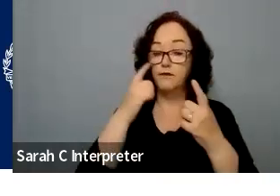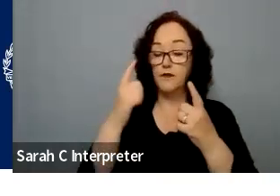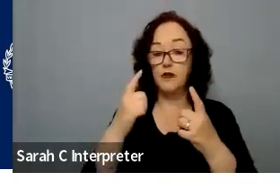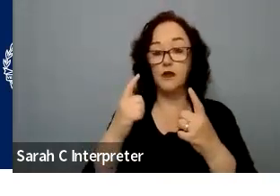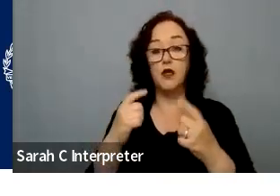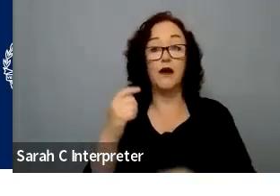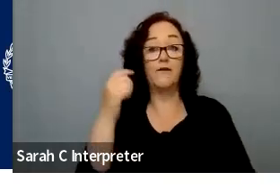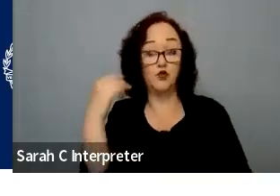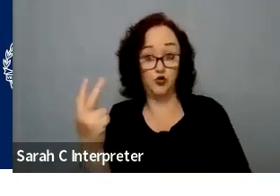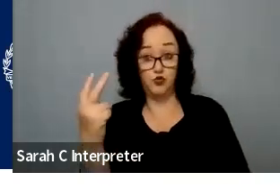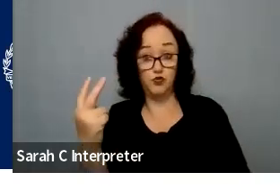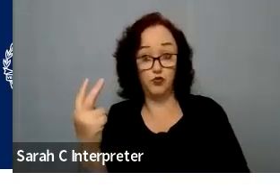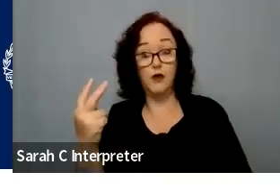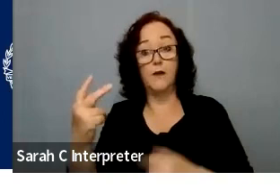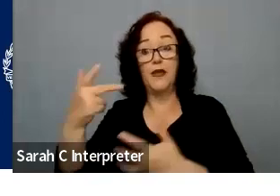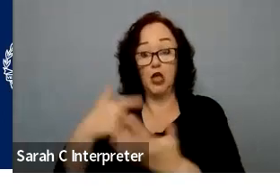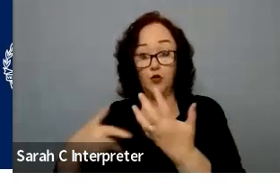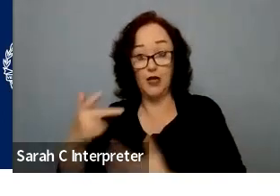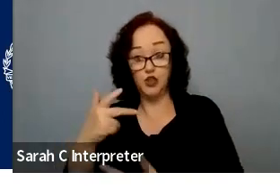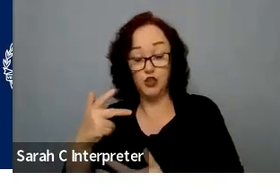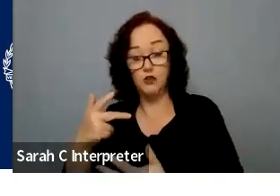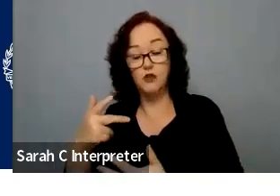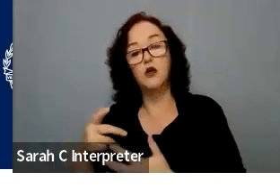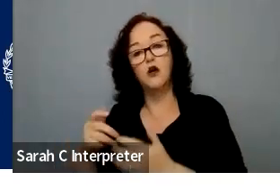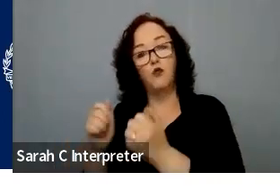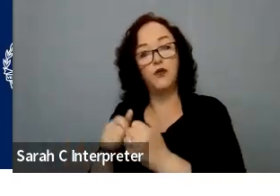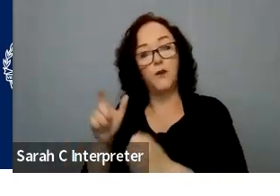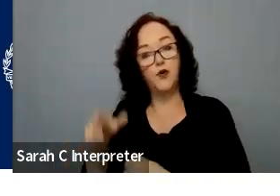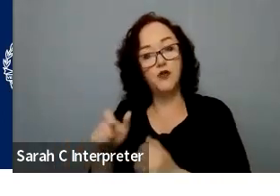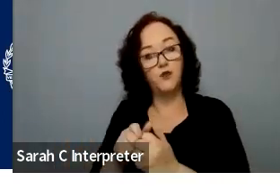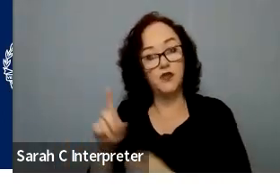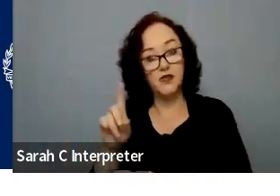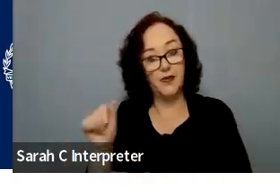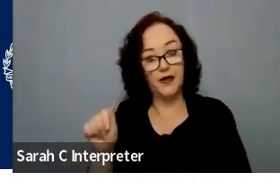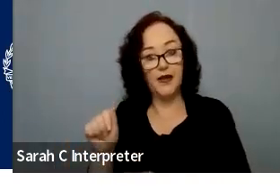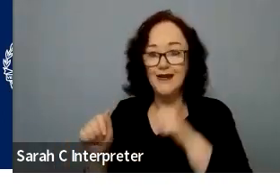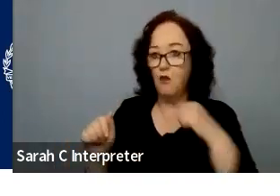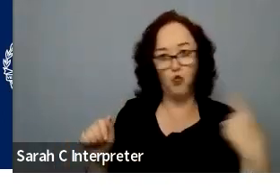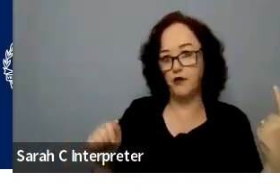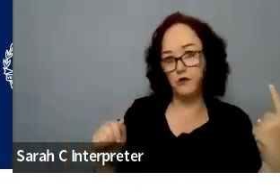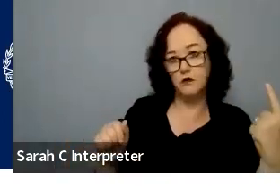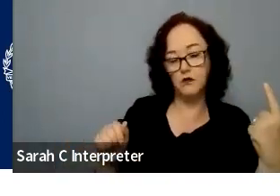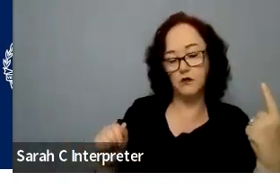interaction with persons with a disability. The students completed, in addition to those